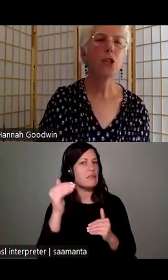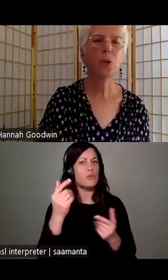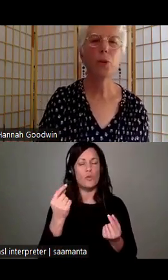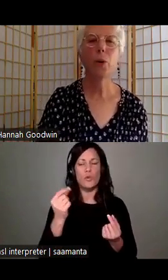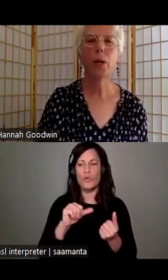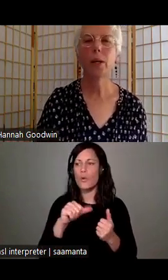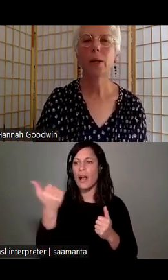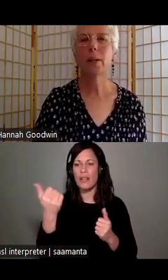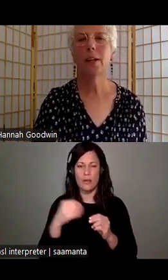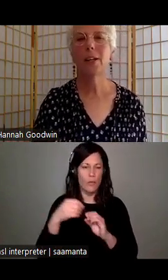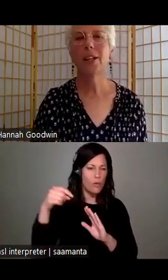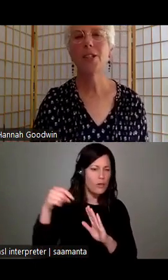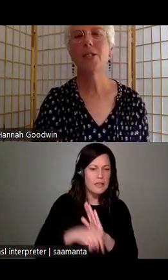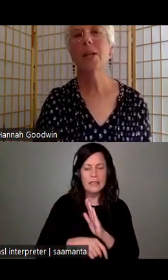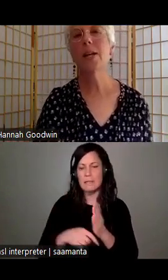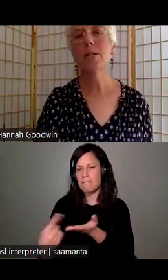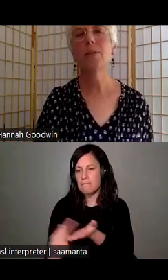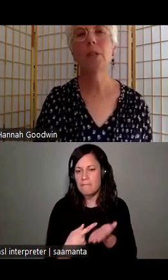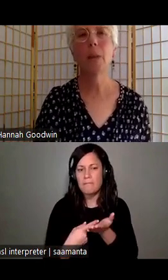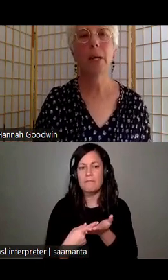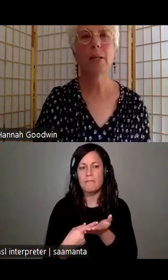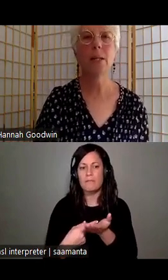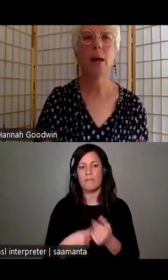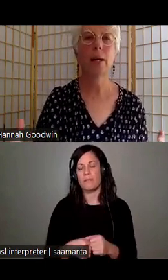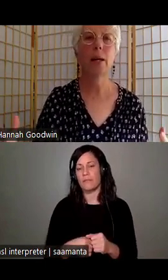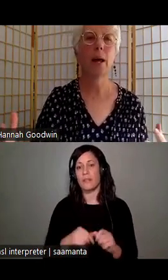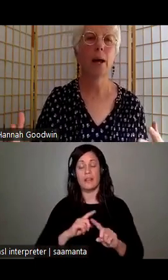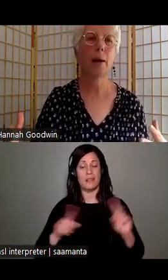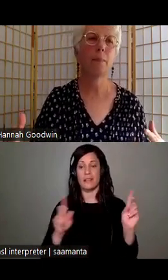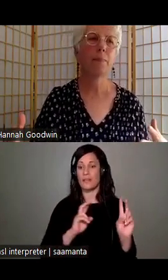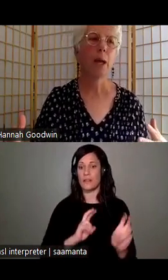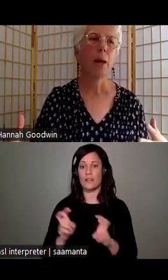to discuss different topics that may be adjacent